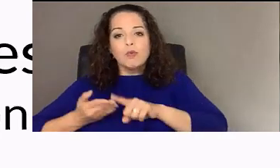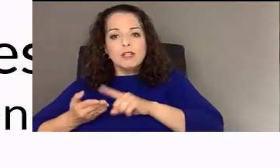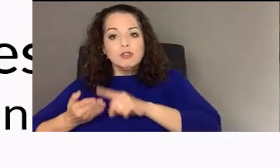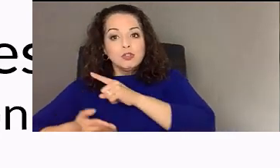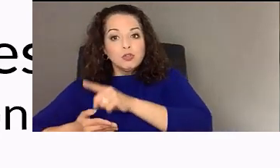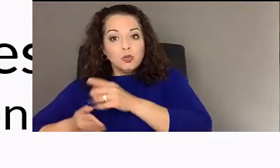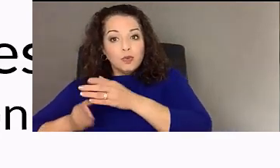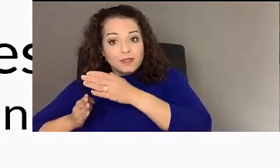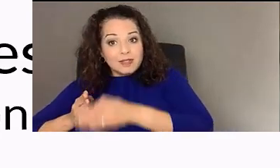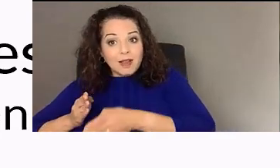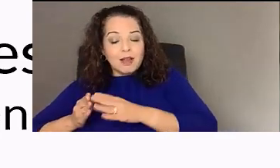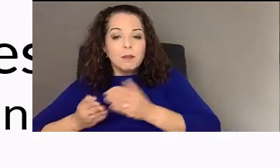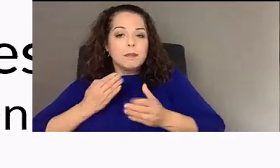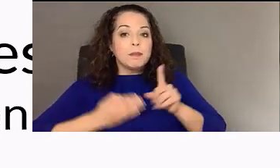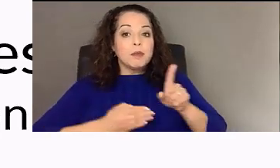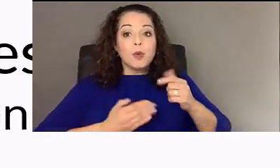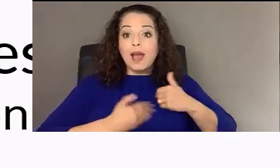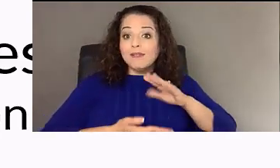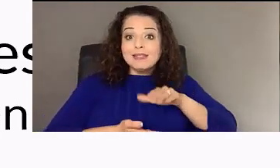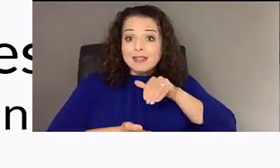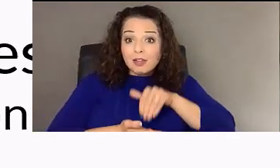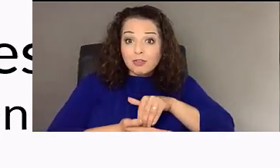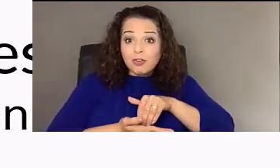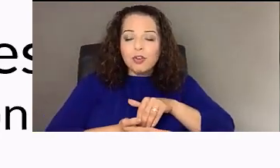or you have a center. So are people coming to you?